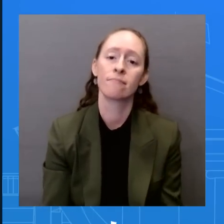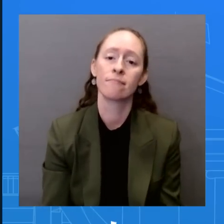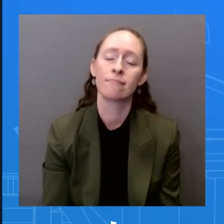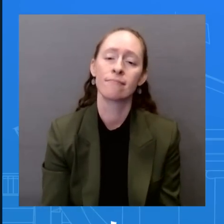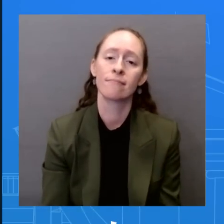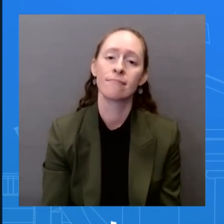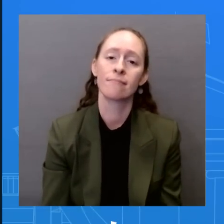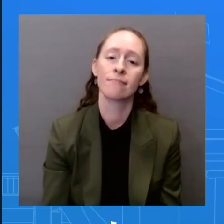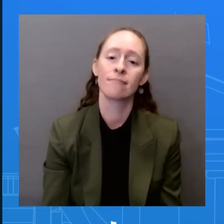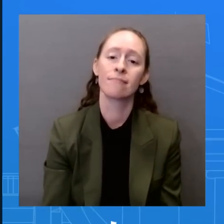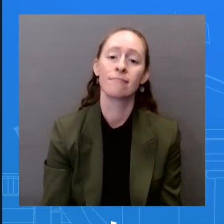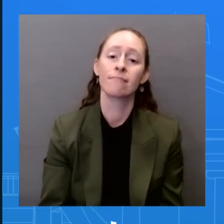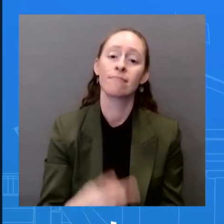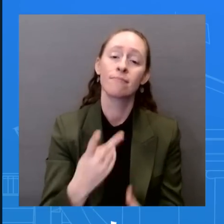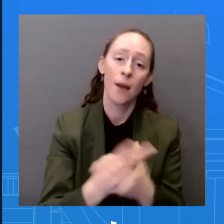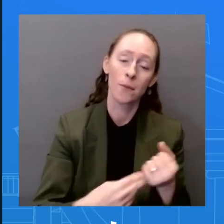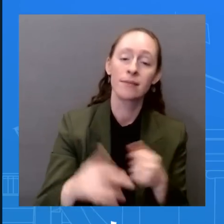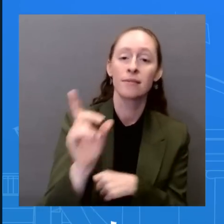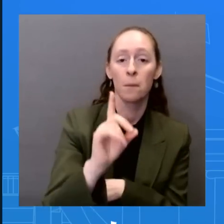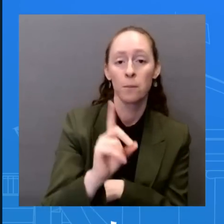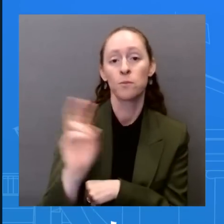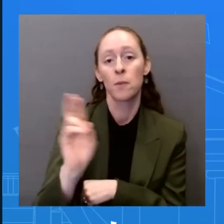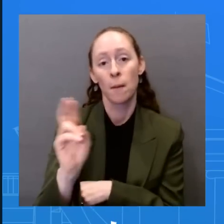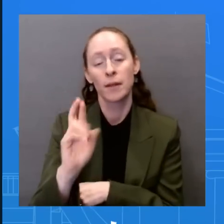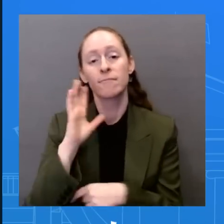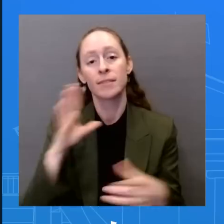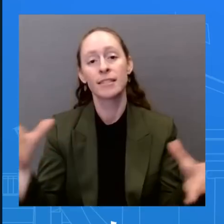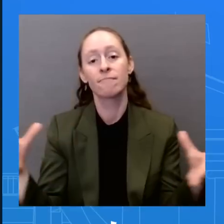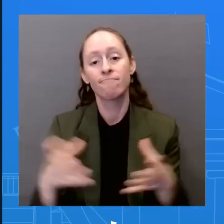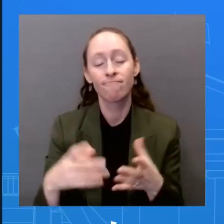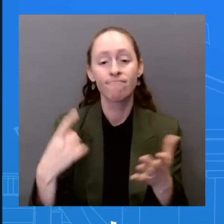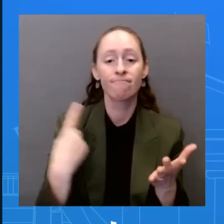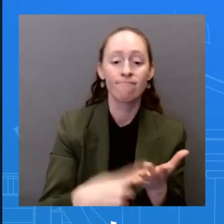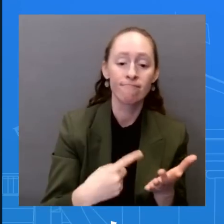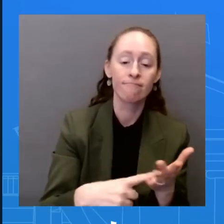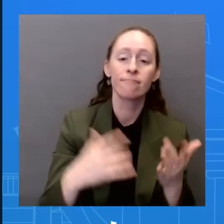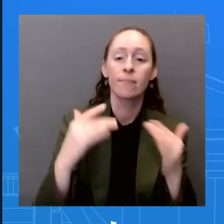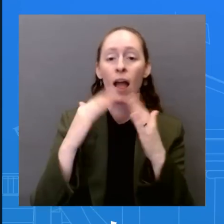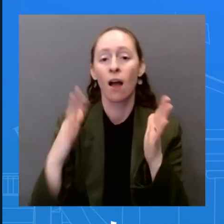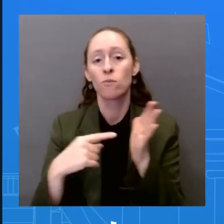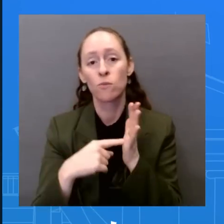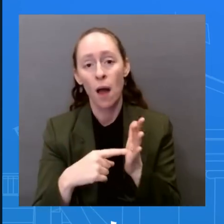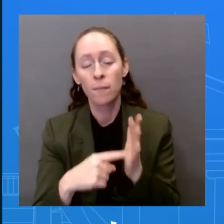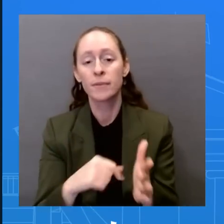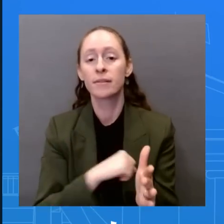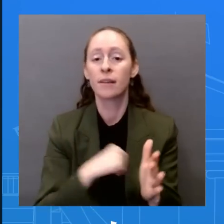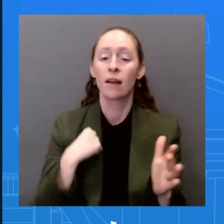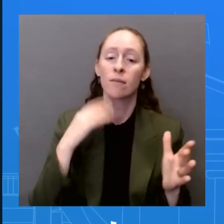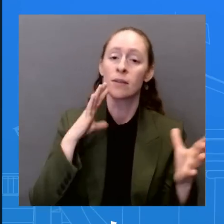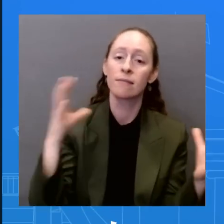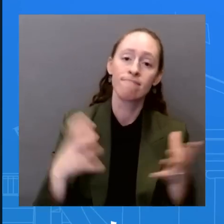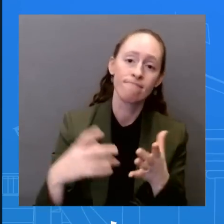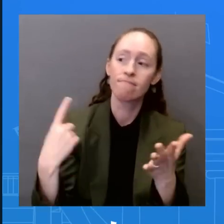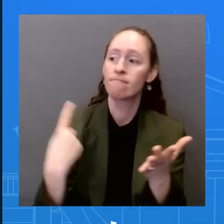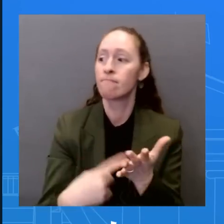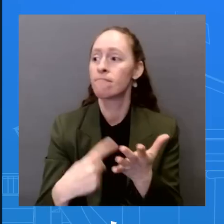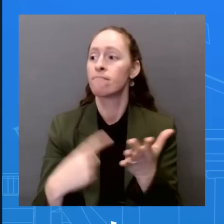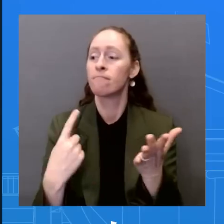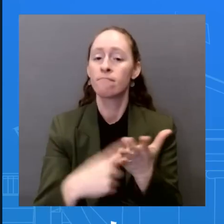from both the Senate and the House to talk about the consequences of inaction, to answer their questions, to make clear that we cannot afford